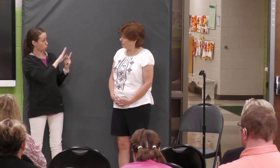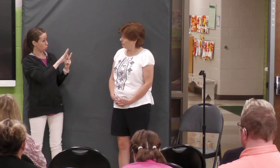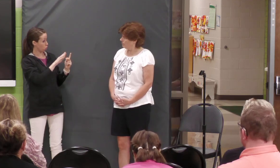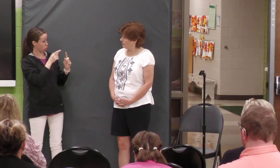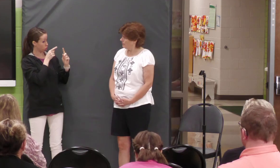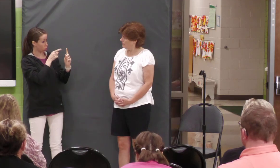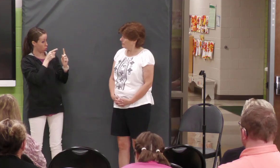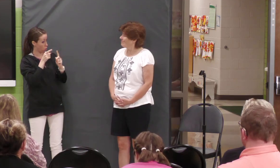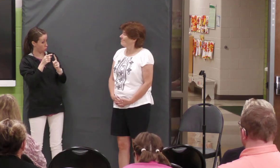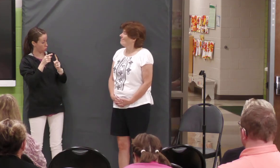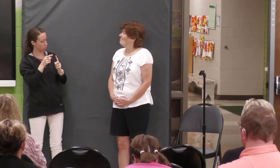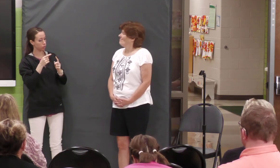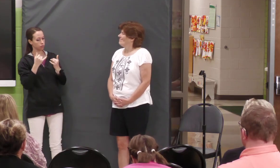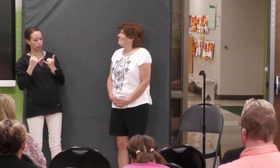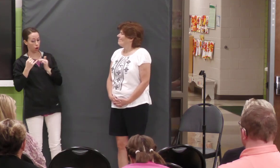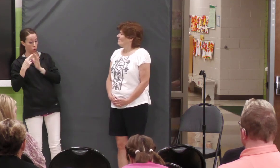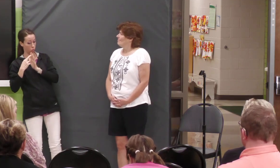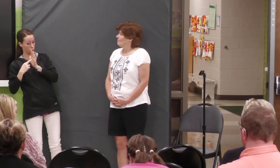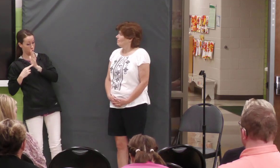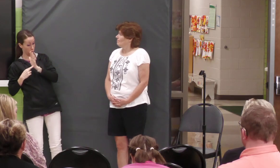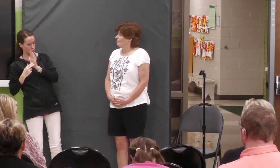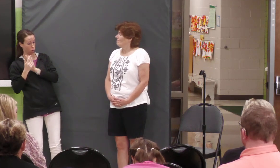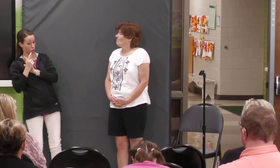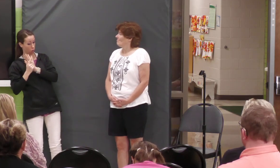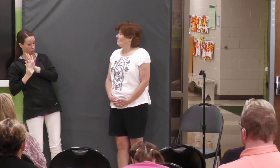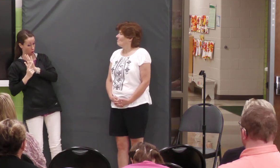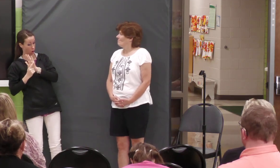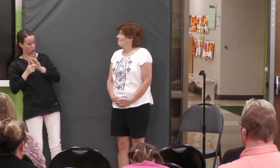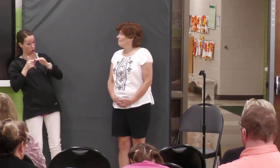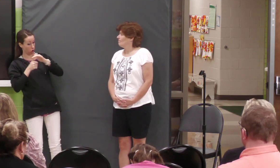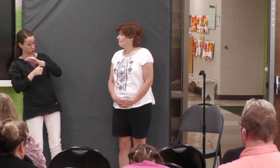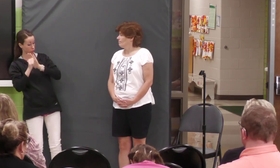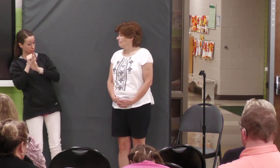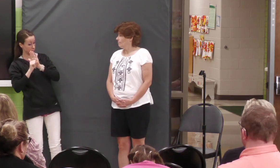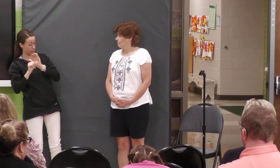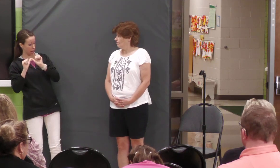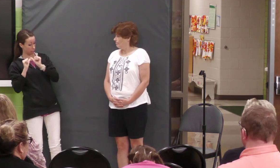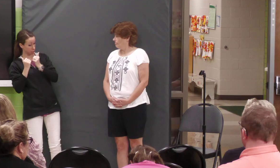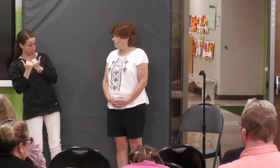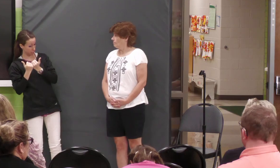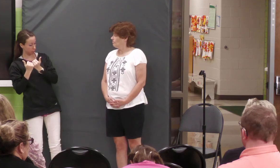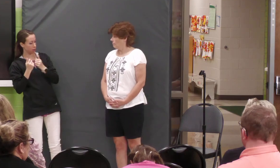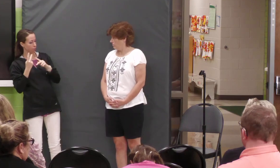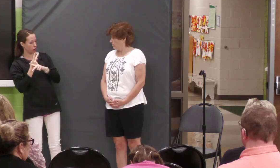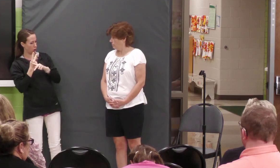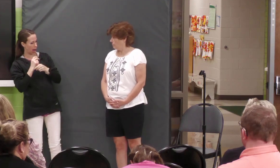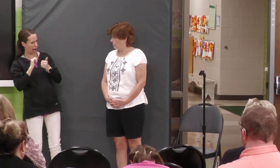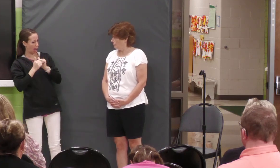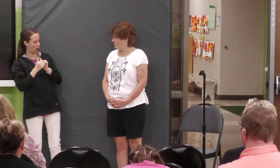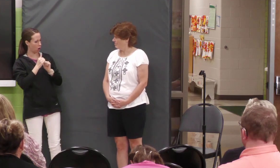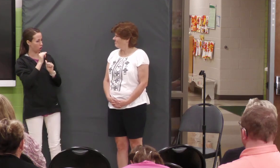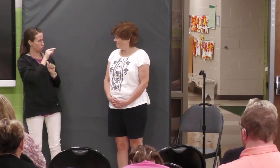and regulations that applied to state agency and then figure out how you guys can do that and